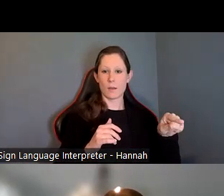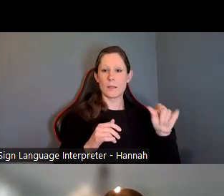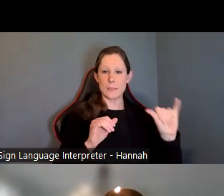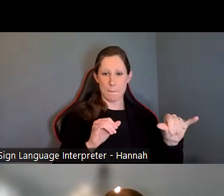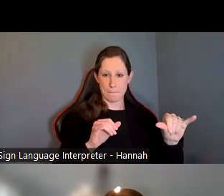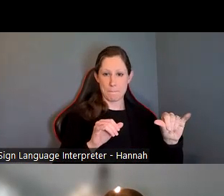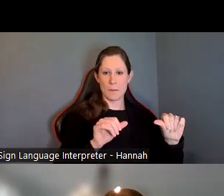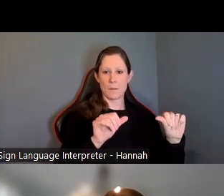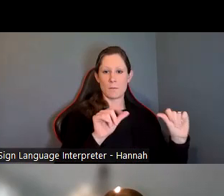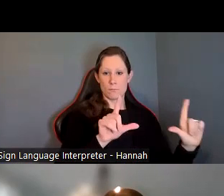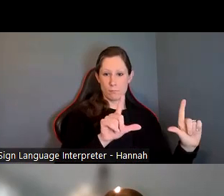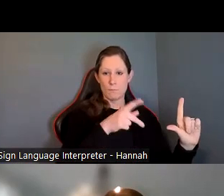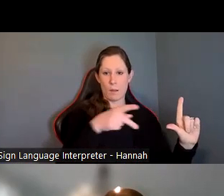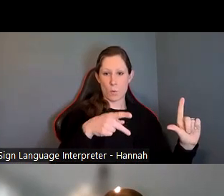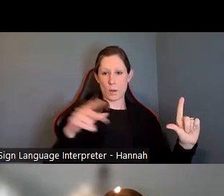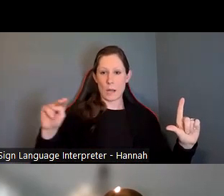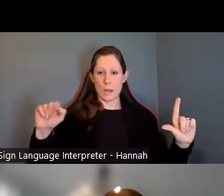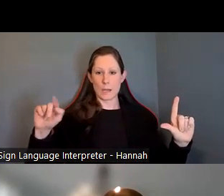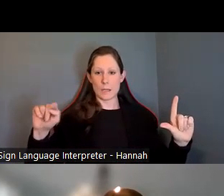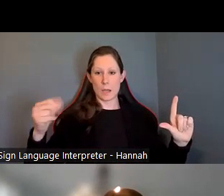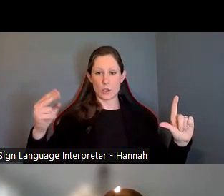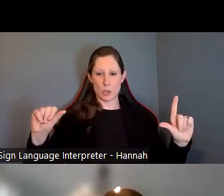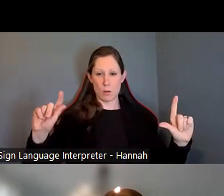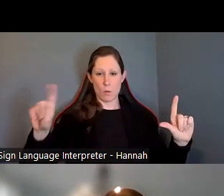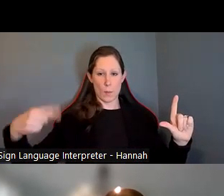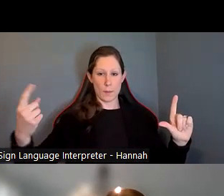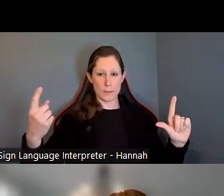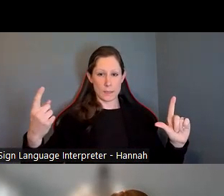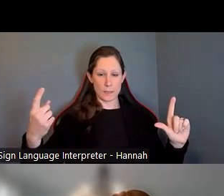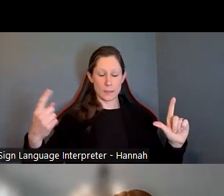Well, folks -- it's 9:15.